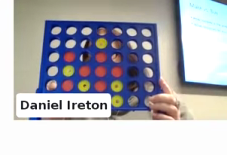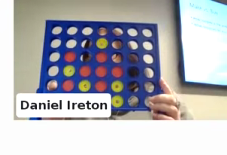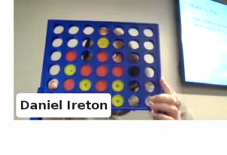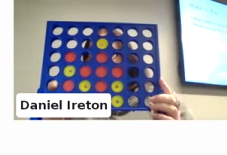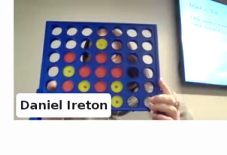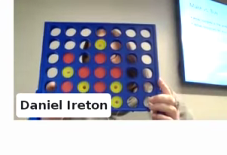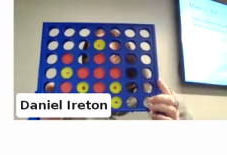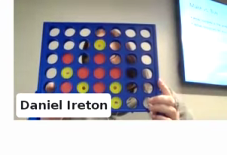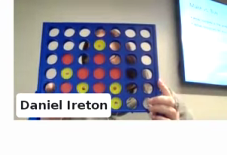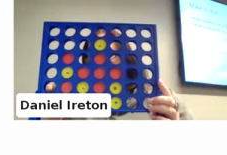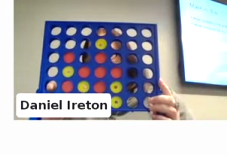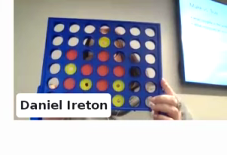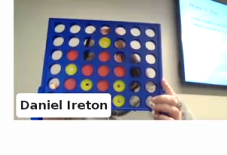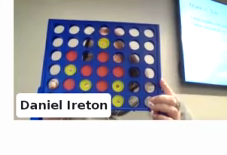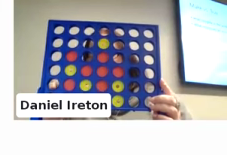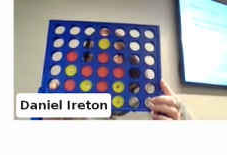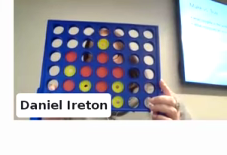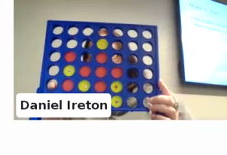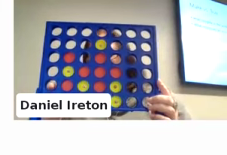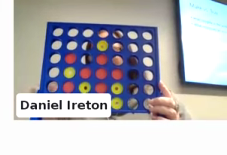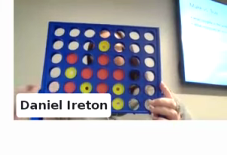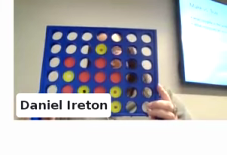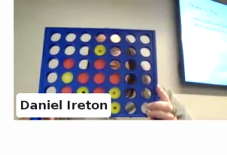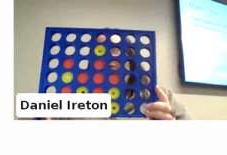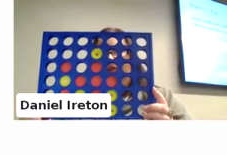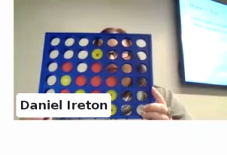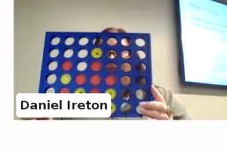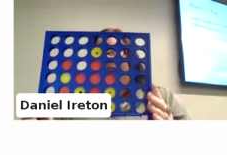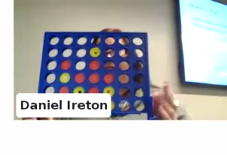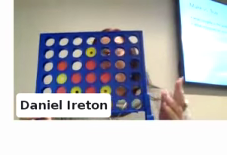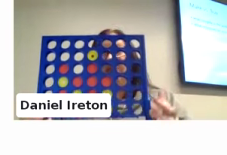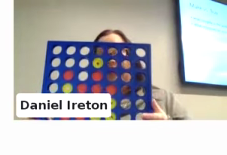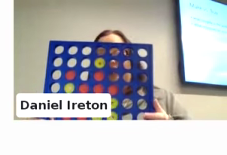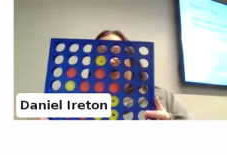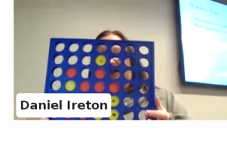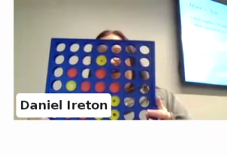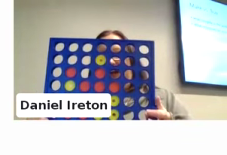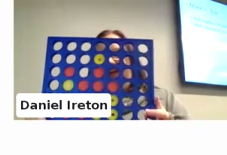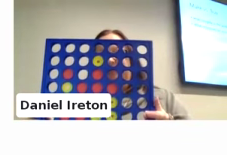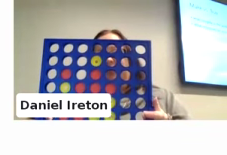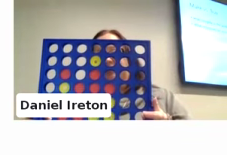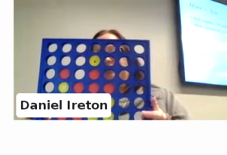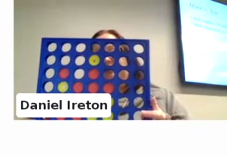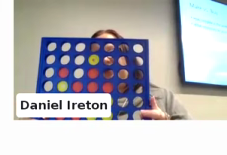Connect four.